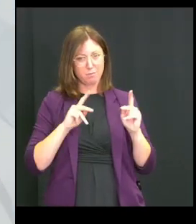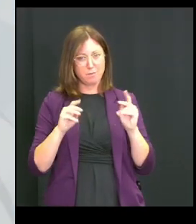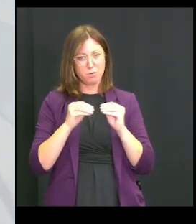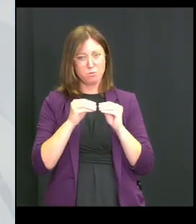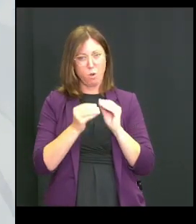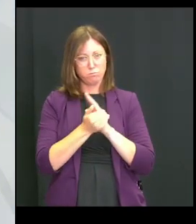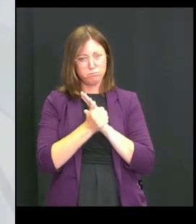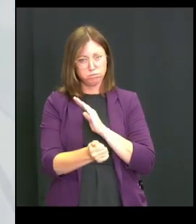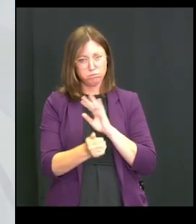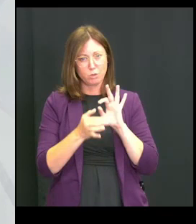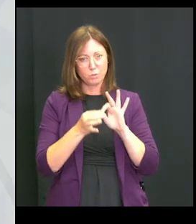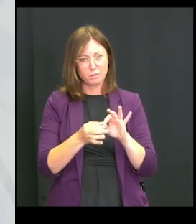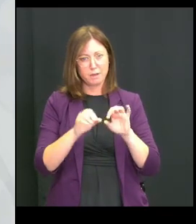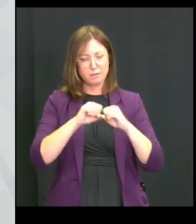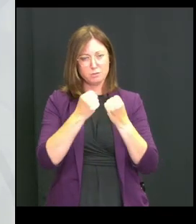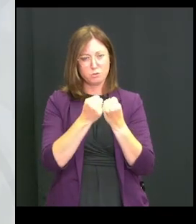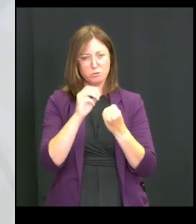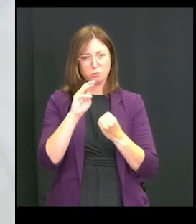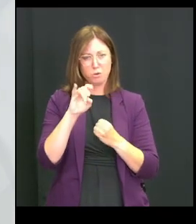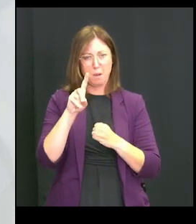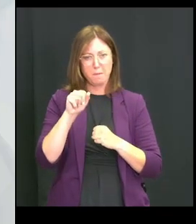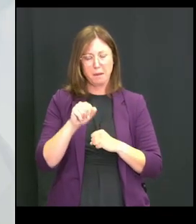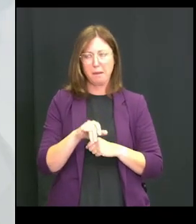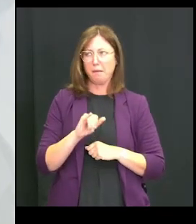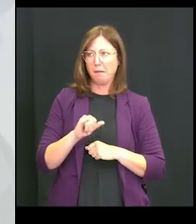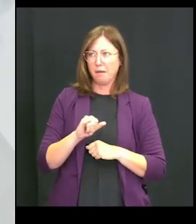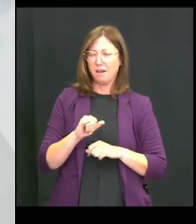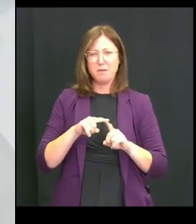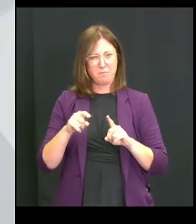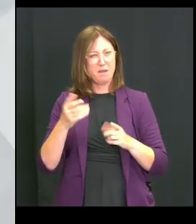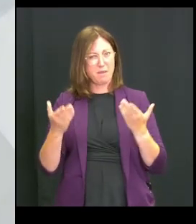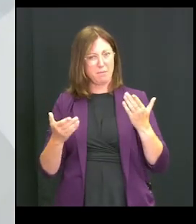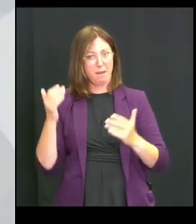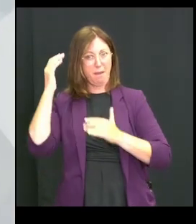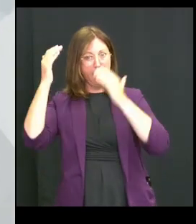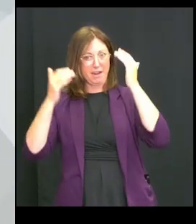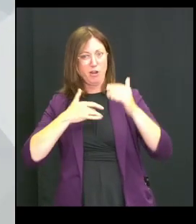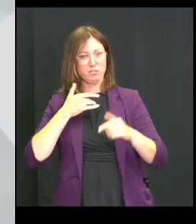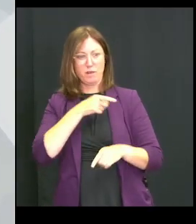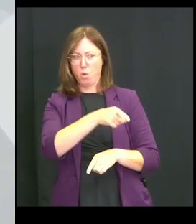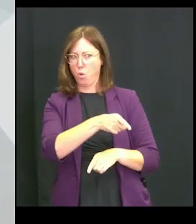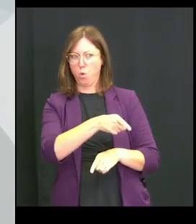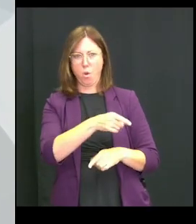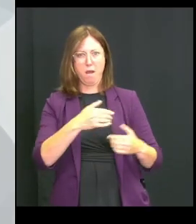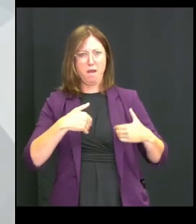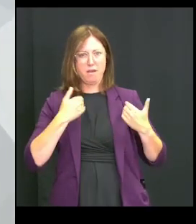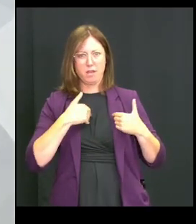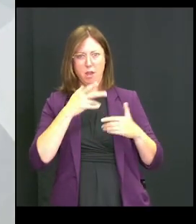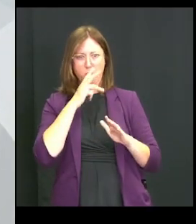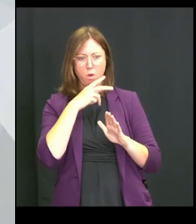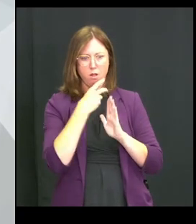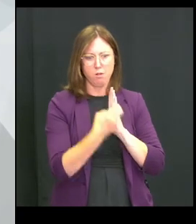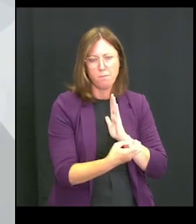I think another one of our assumptions is that they're the ones who get sucked into all of the negativity and the fake news that's out there.